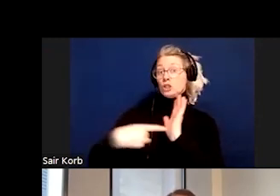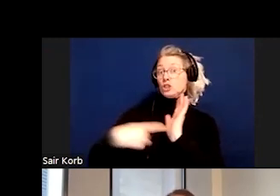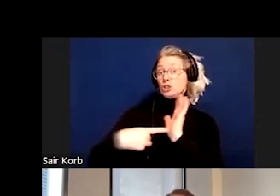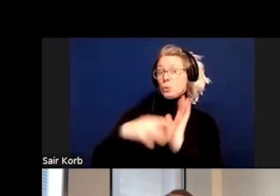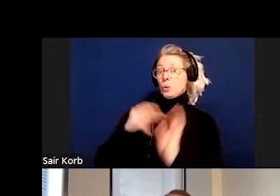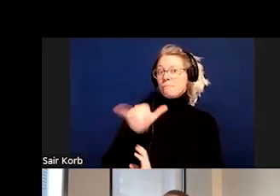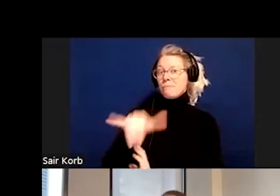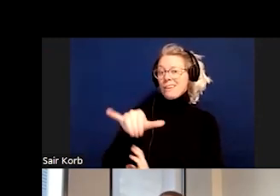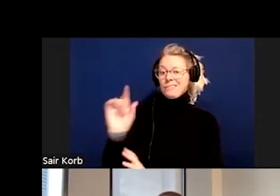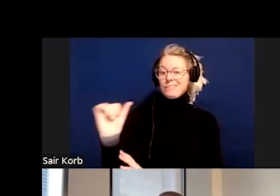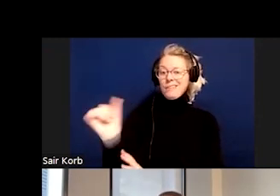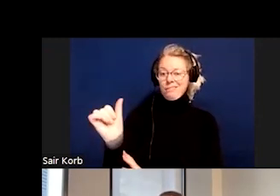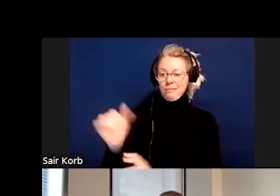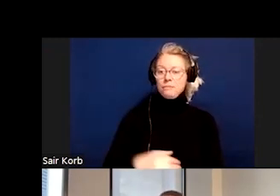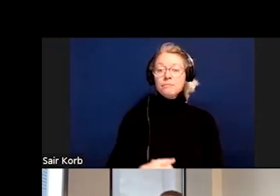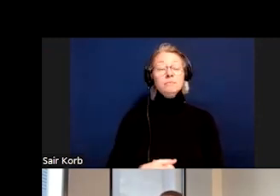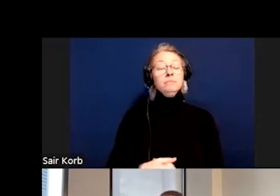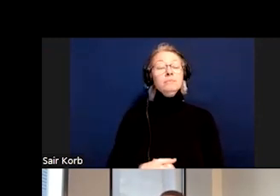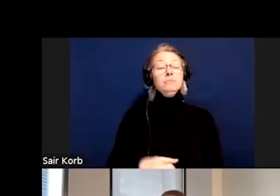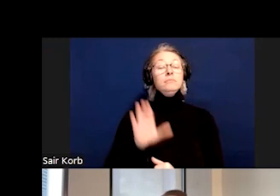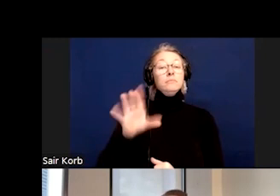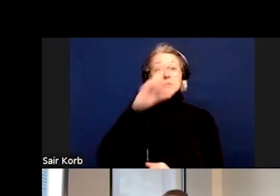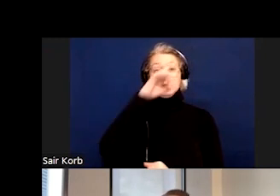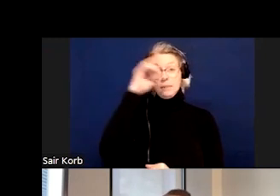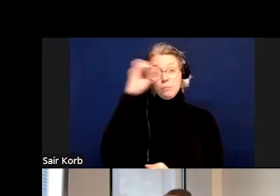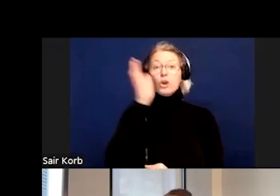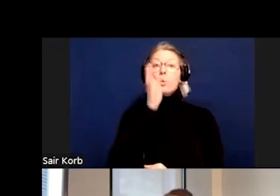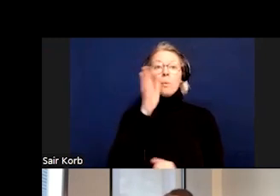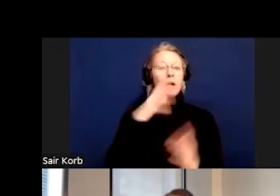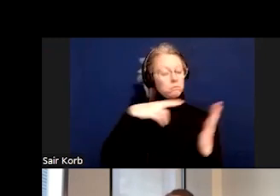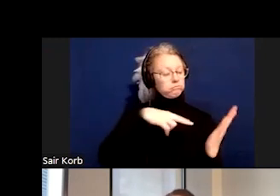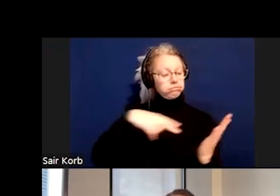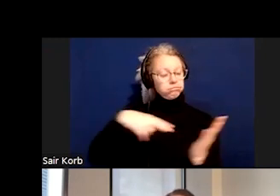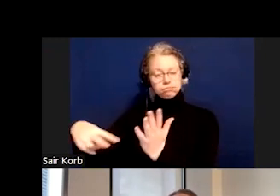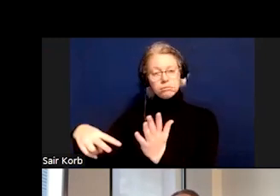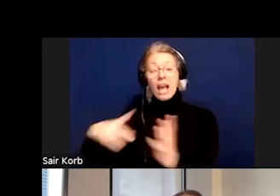will be assessed through the summer with the notification of results in August. The budget